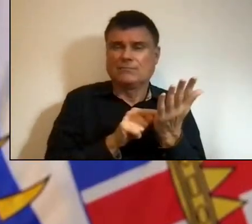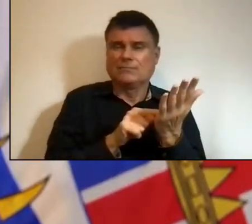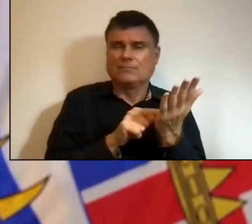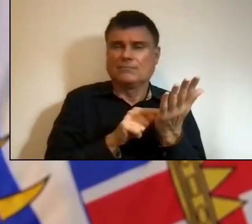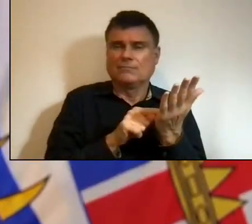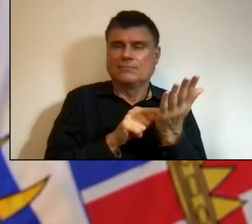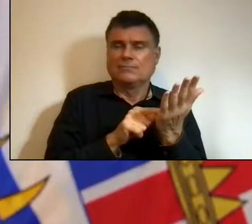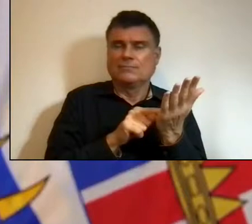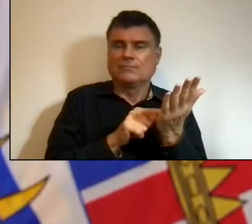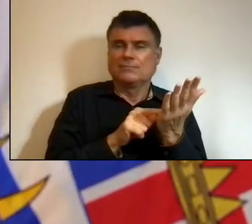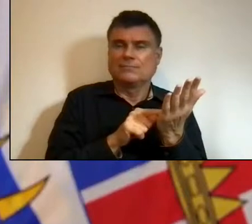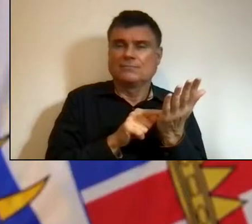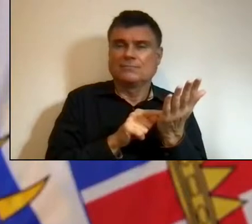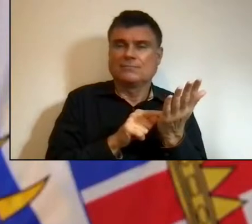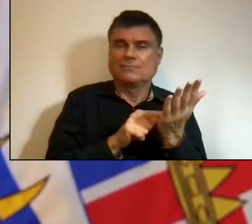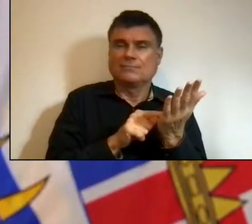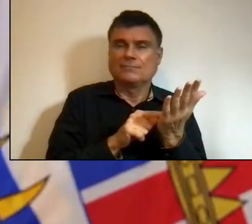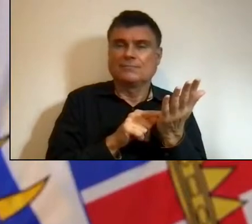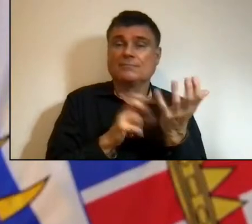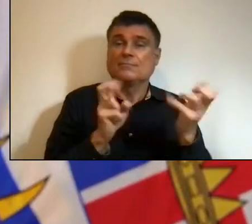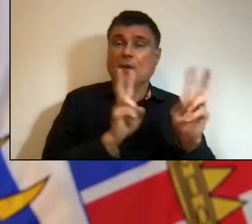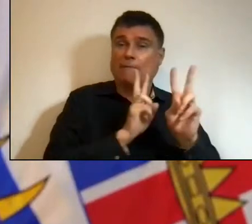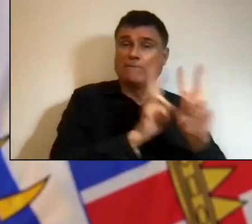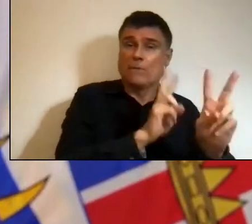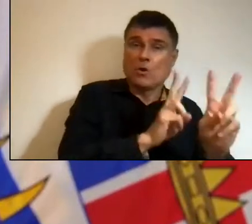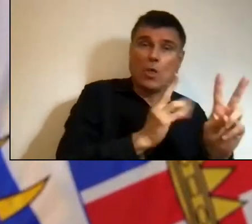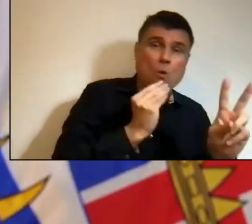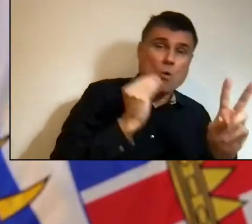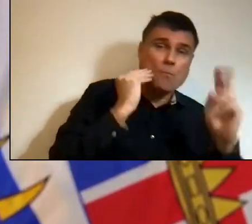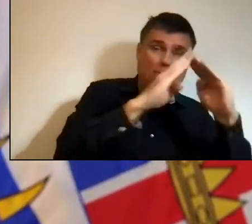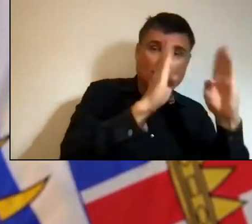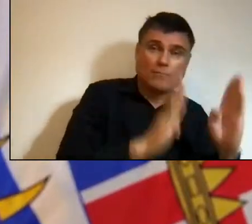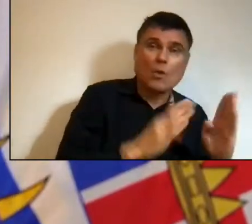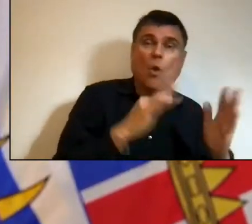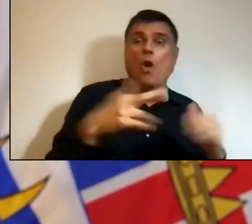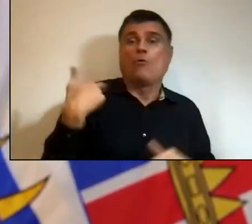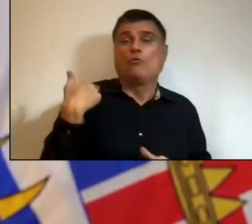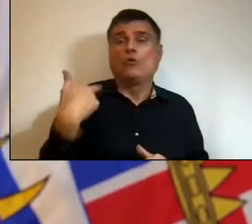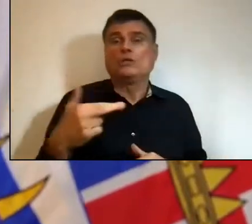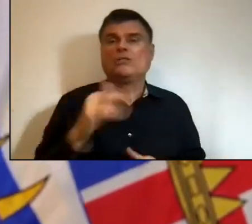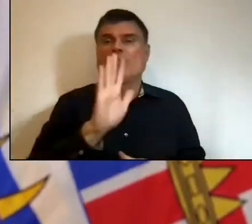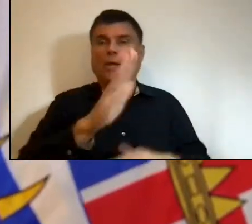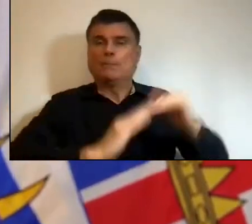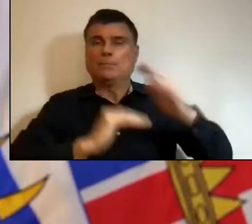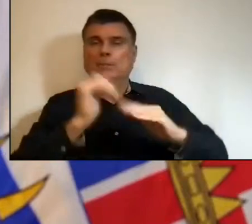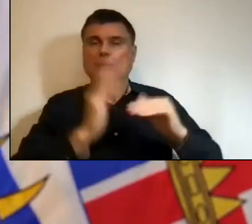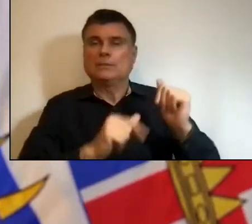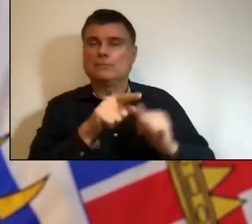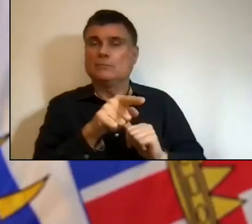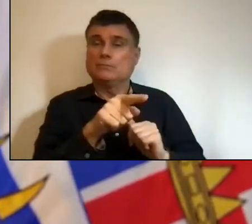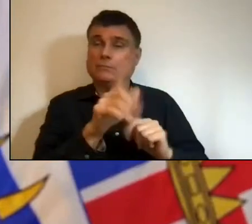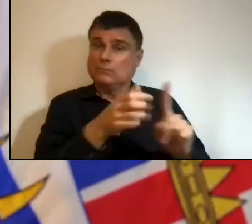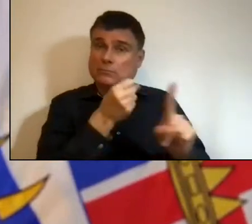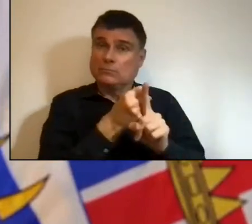faith within a funeral, home or face center are not affected by this order. It's the celebration